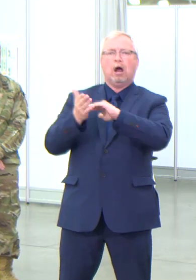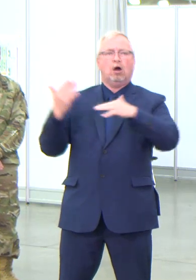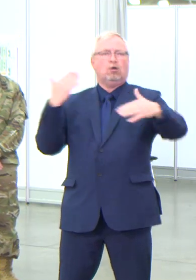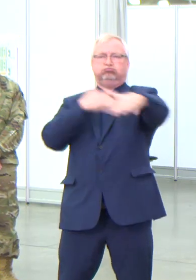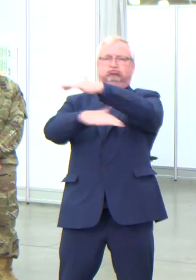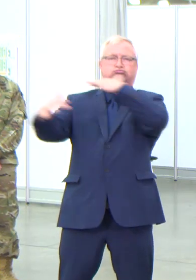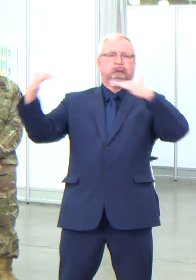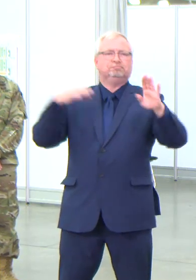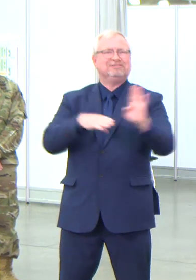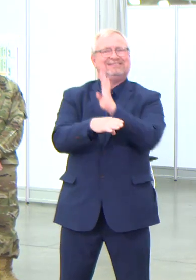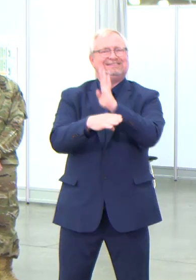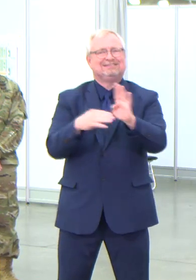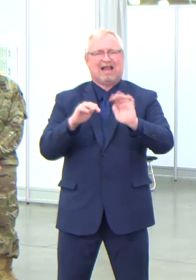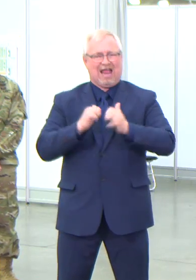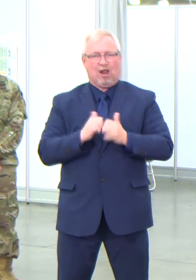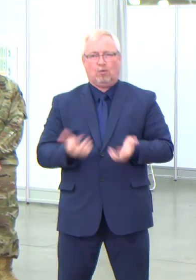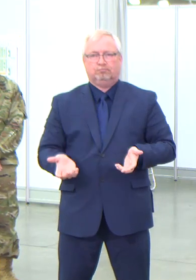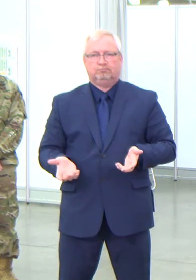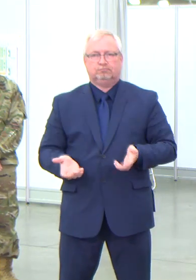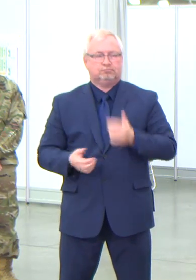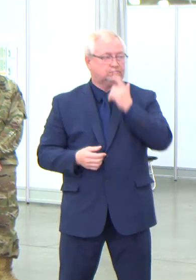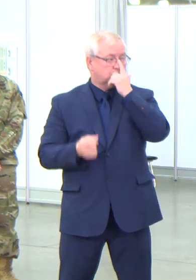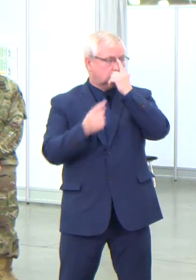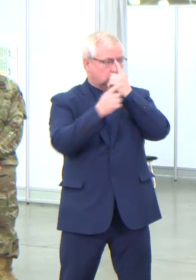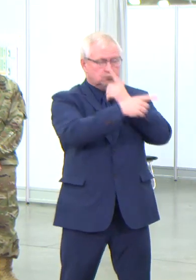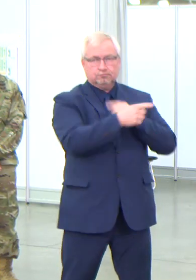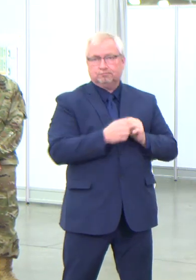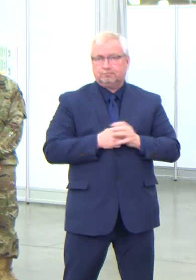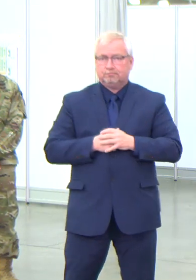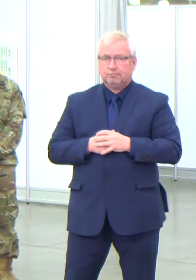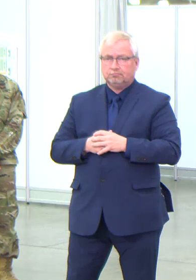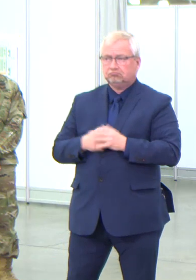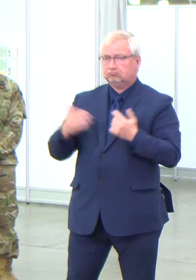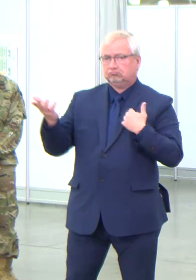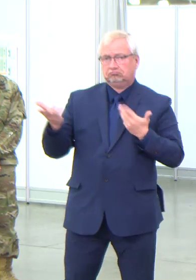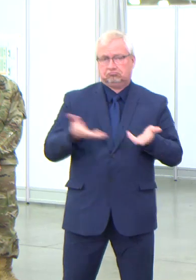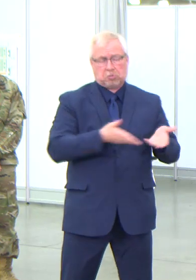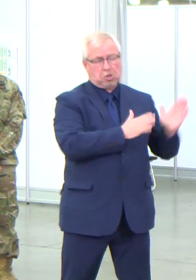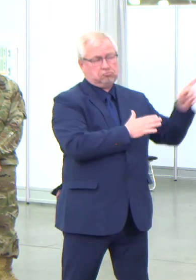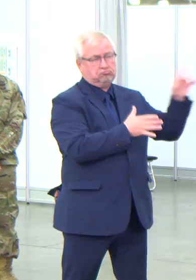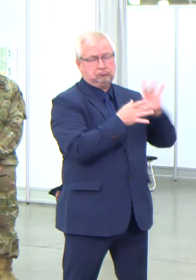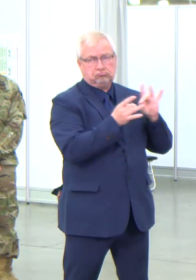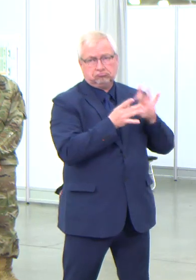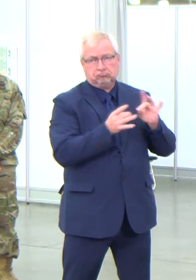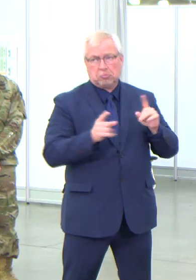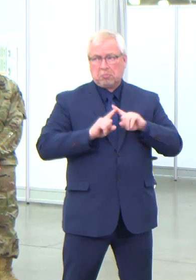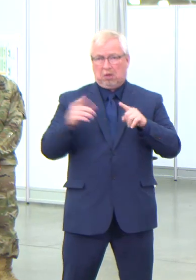(Question off mic.) GOVERNOR HOGAN: Maybe I'll let one of our experts like Tom answer that question, but that's going to be the hardest